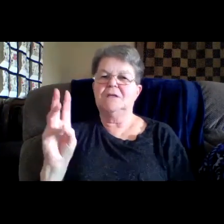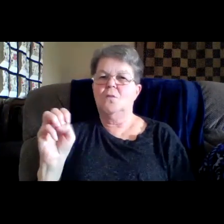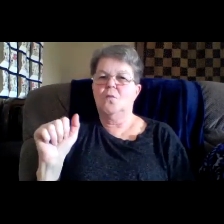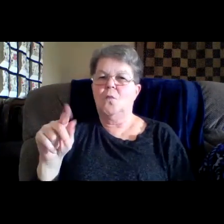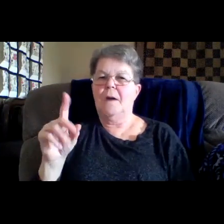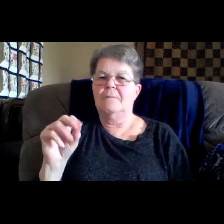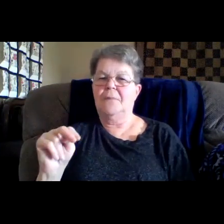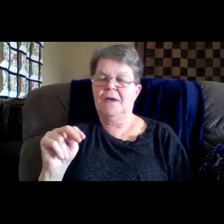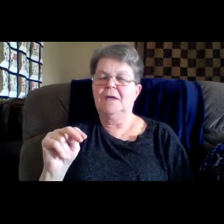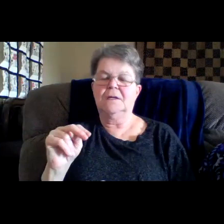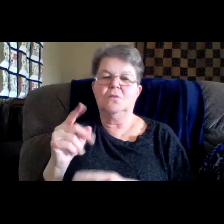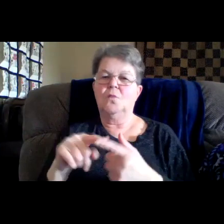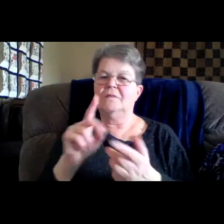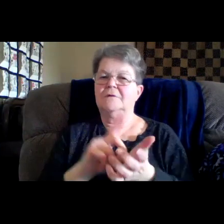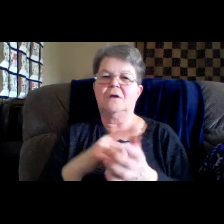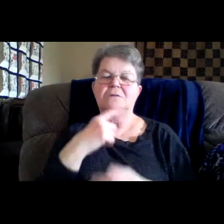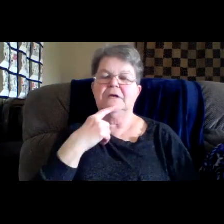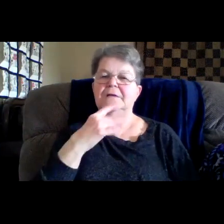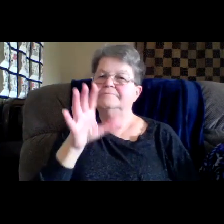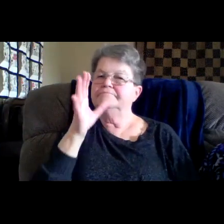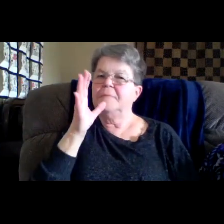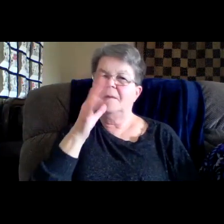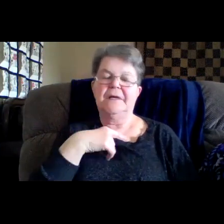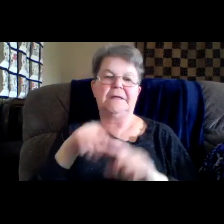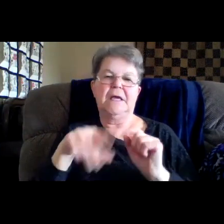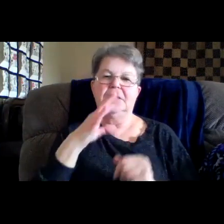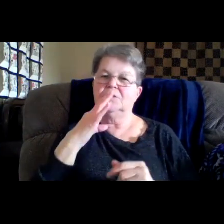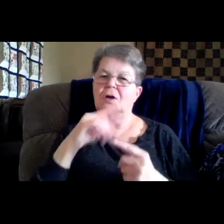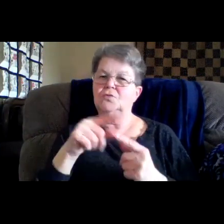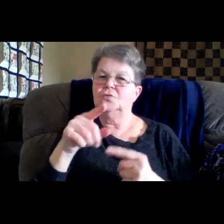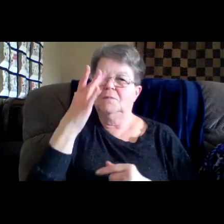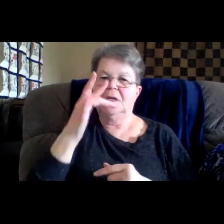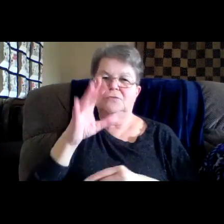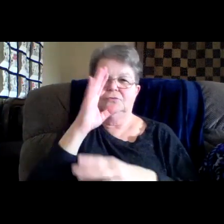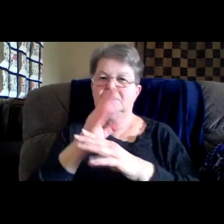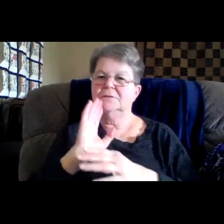when the doctor says I can't talk to you mom because your son or daughter is over 18,